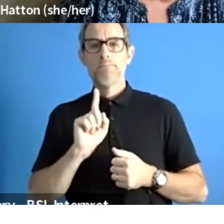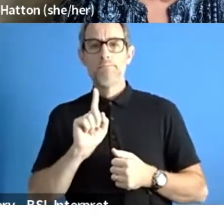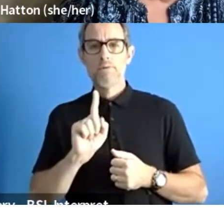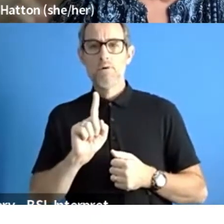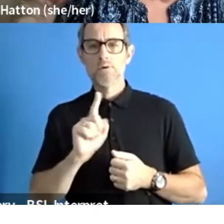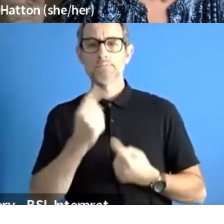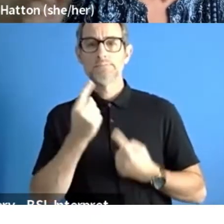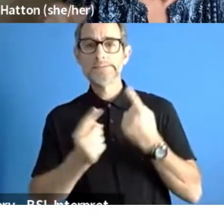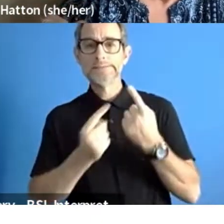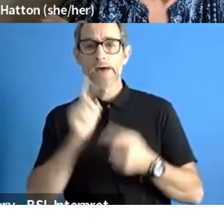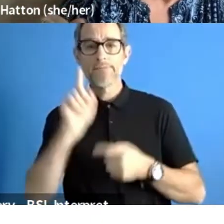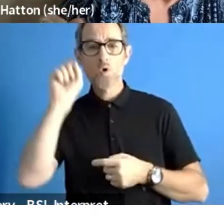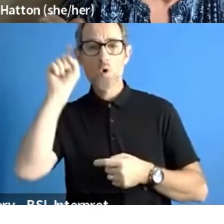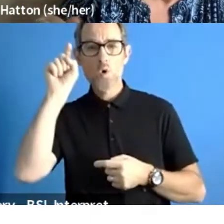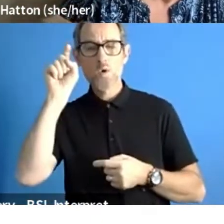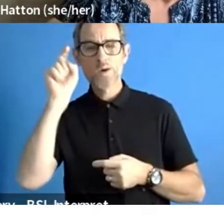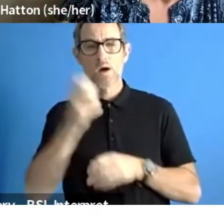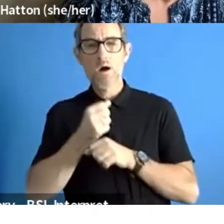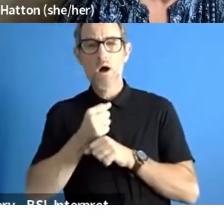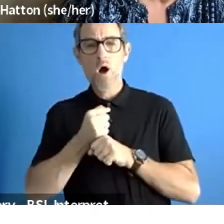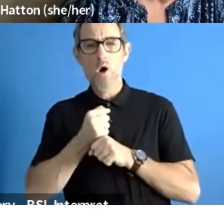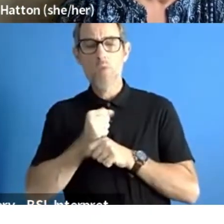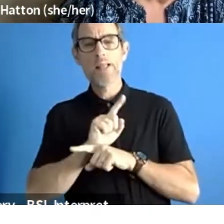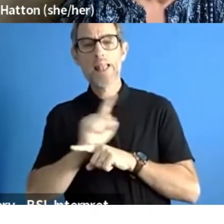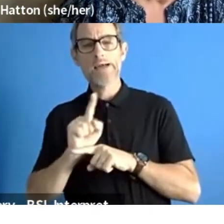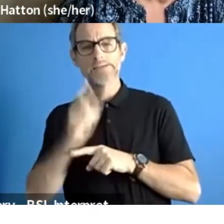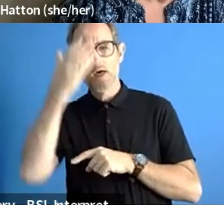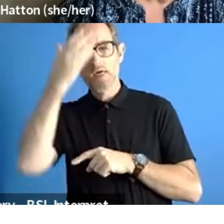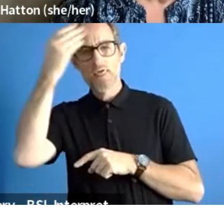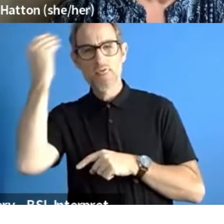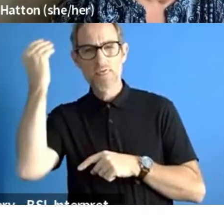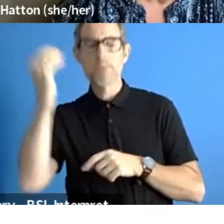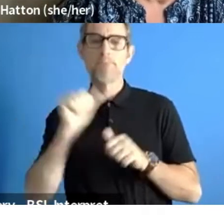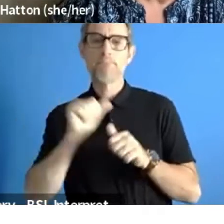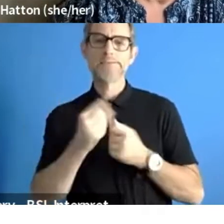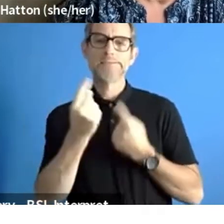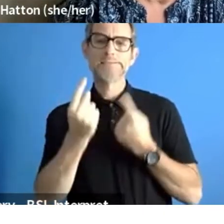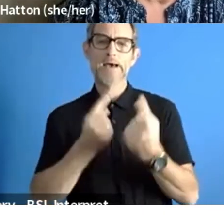and think oh, what was that question I thought about 15 minutes ago? If you